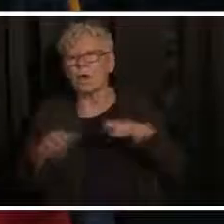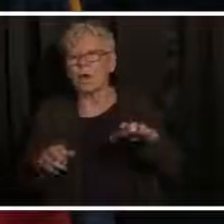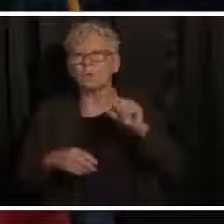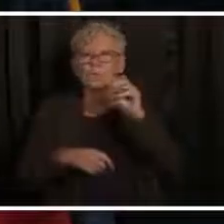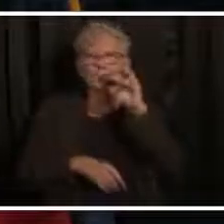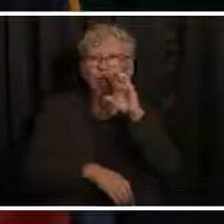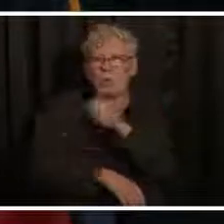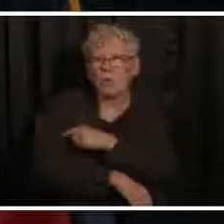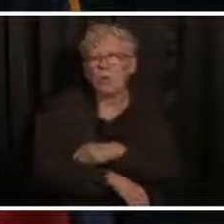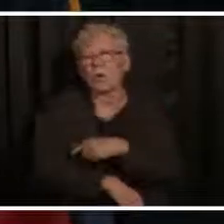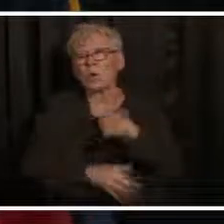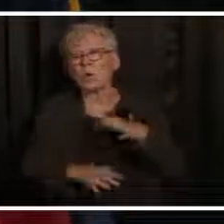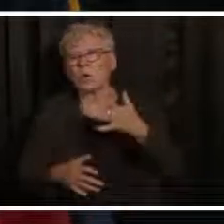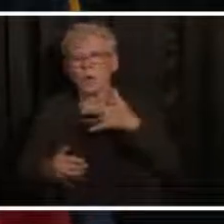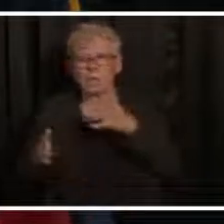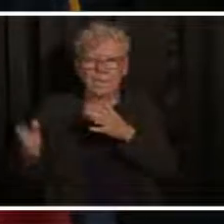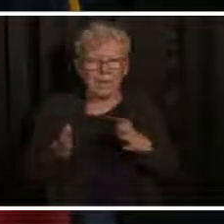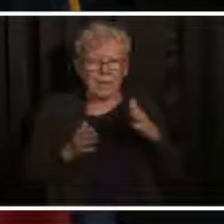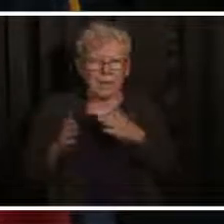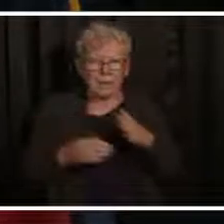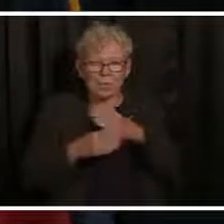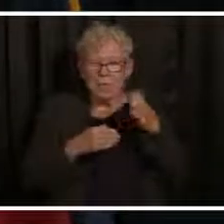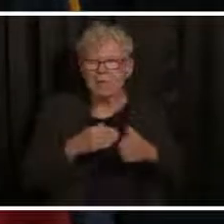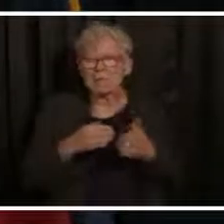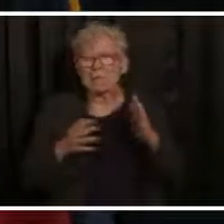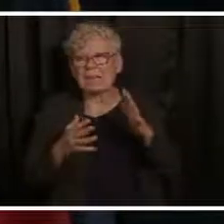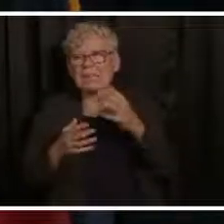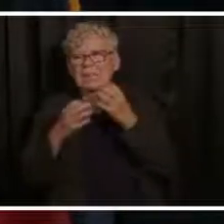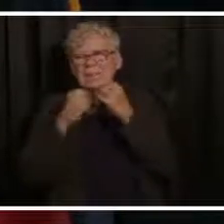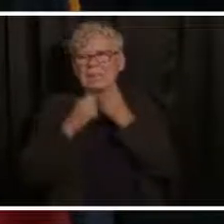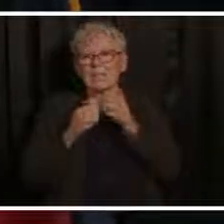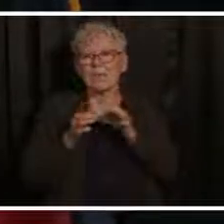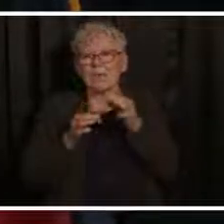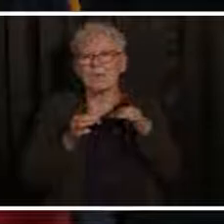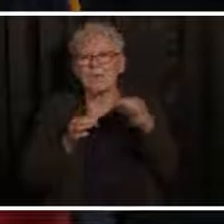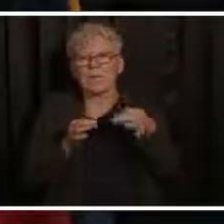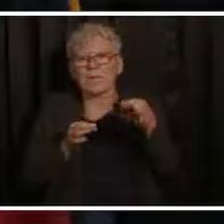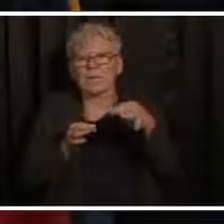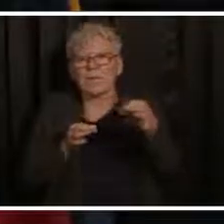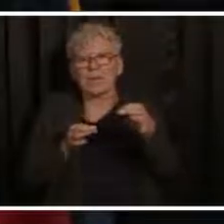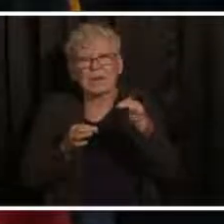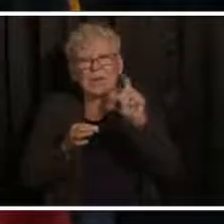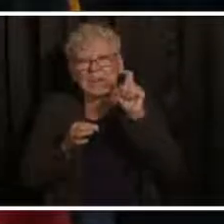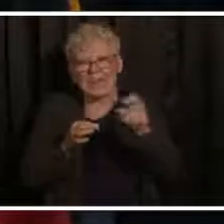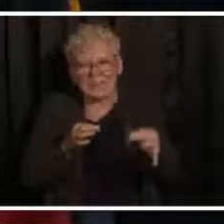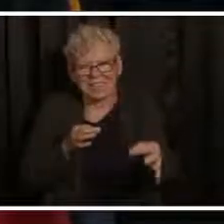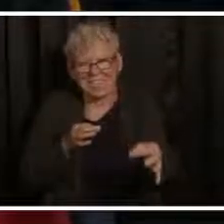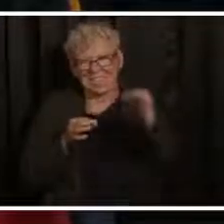Just whatever excuses people make that's who this is geared after. Uh Uh it drives people from immediacy to be part of a